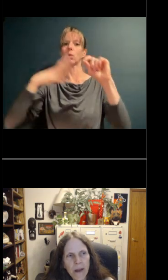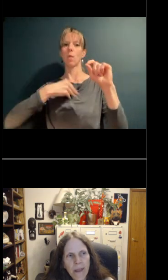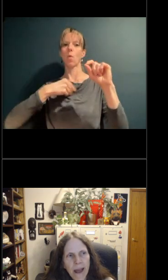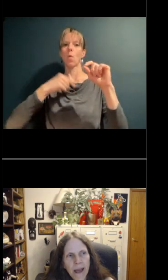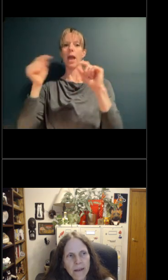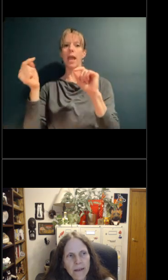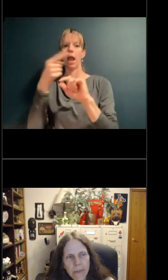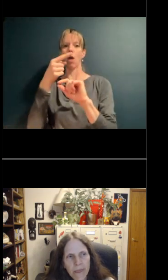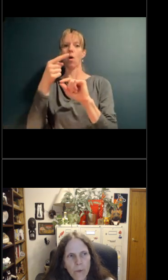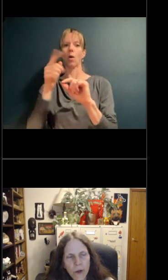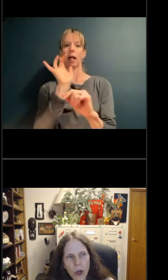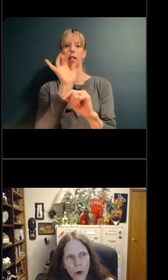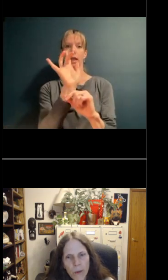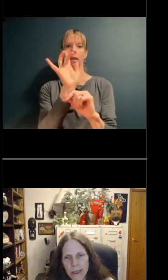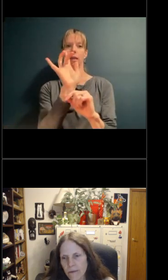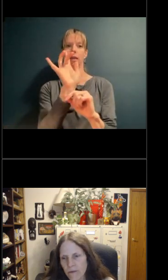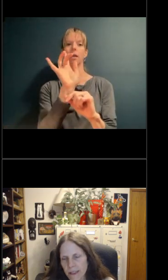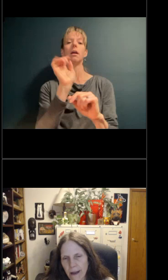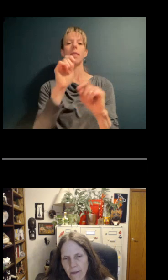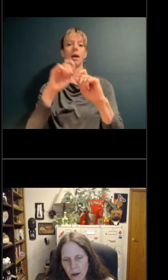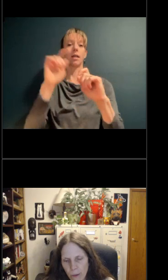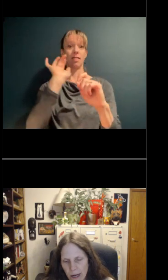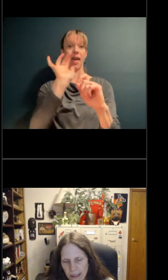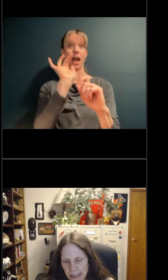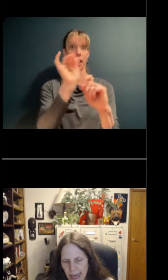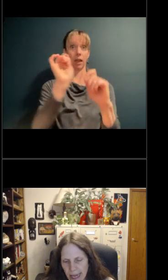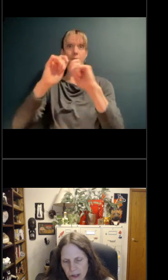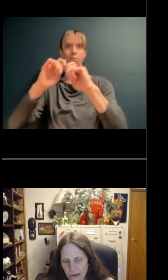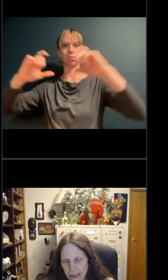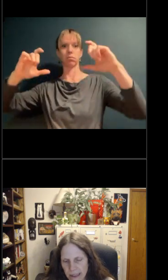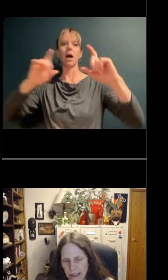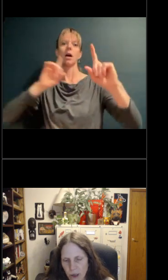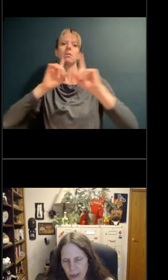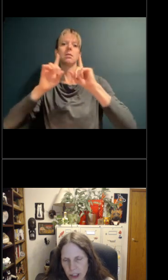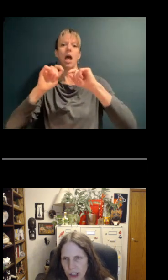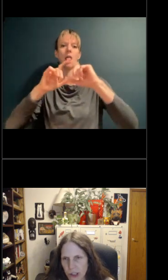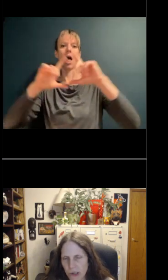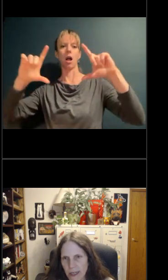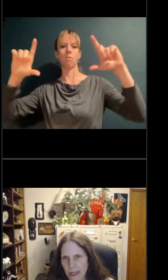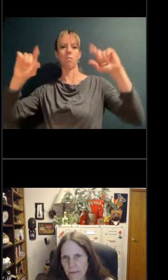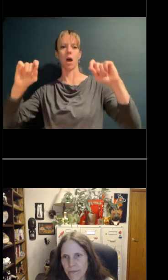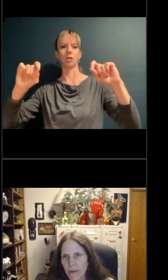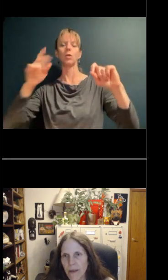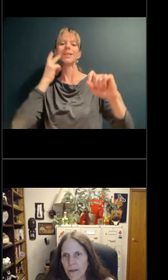Click on that, that will open the dialog box. You can see the question screen.